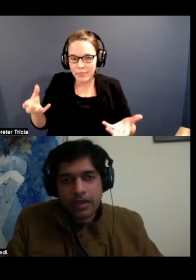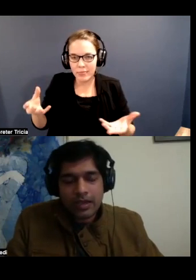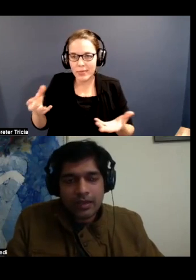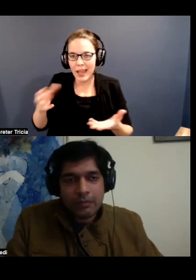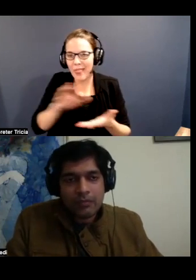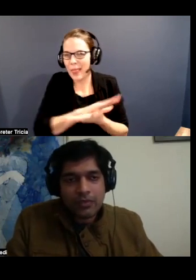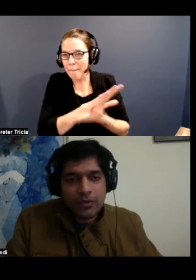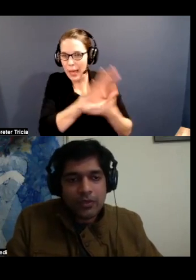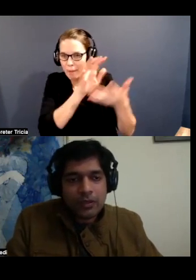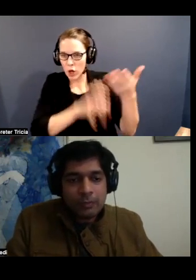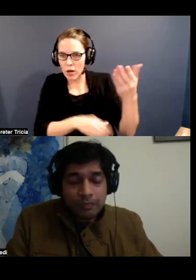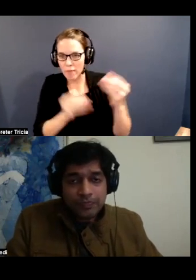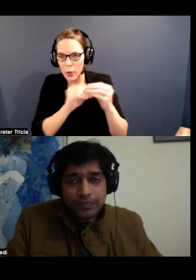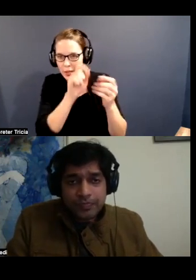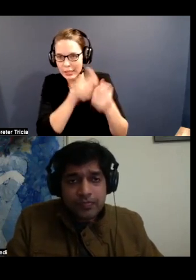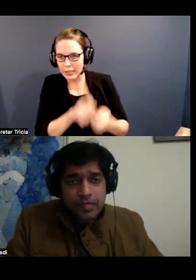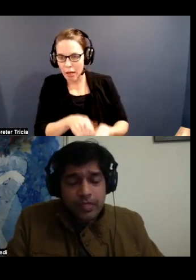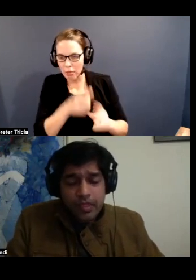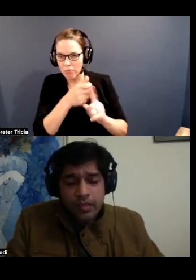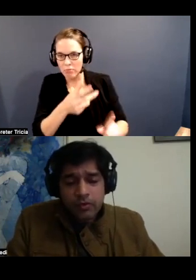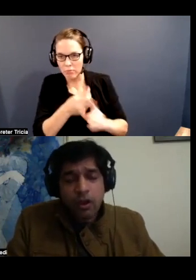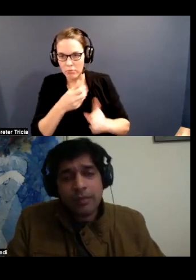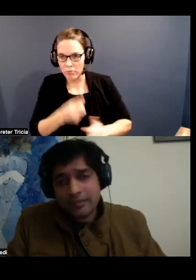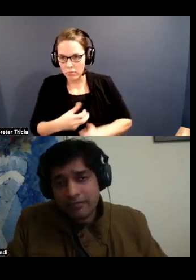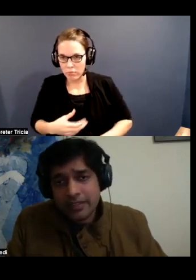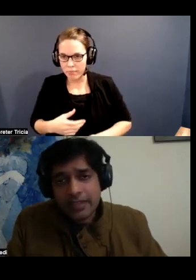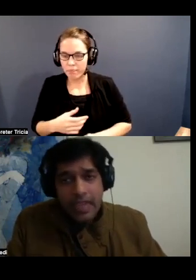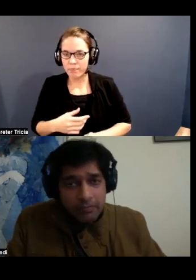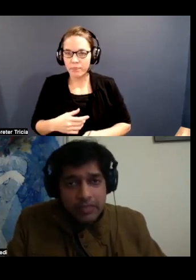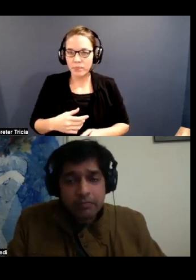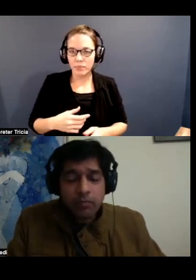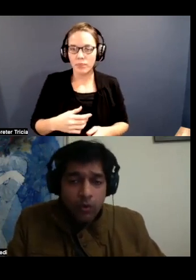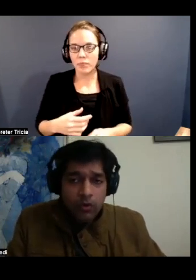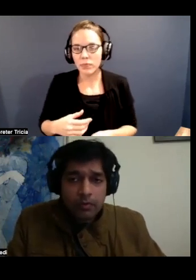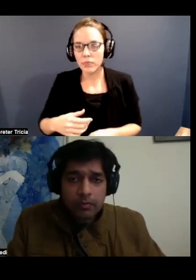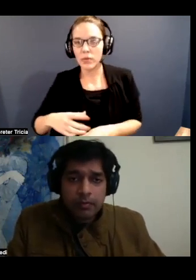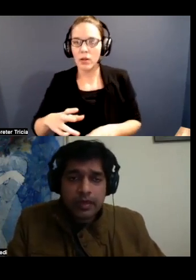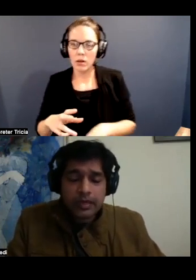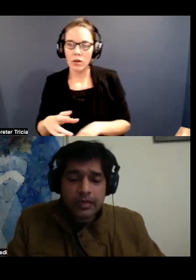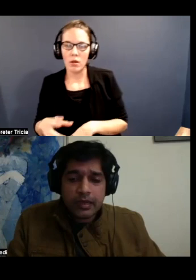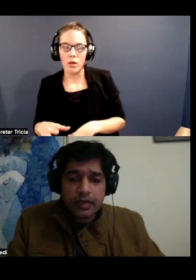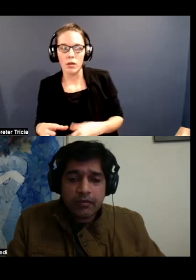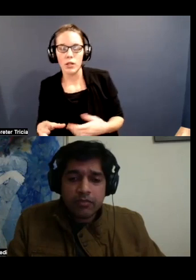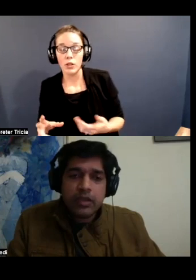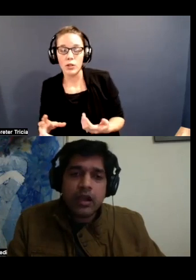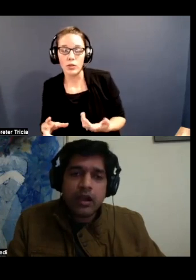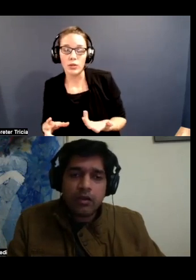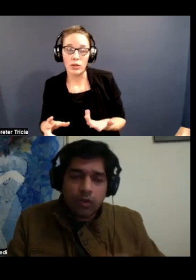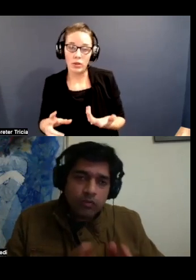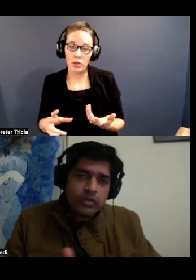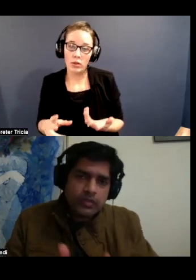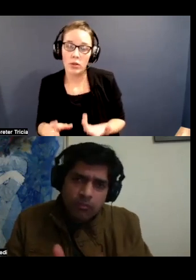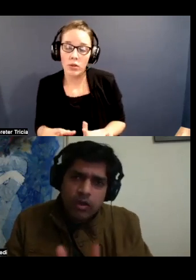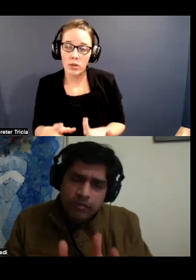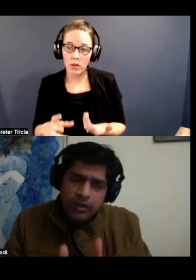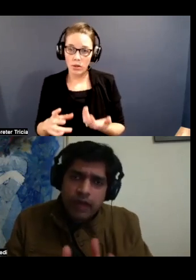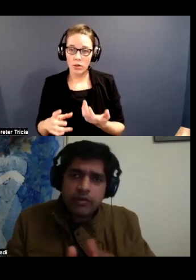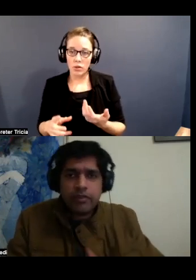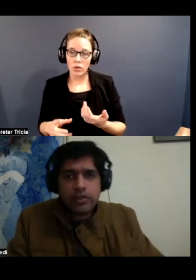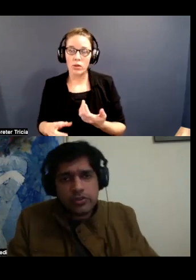So normatively they can mean more, but we are, going with somewhat of a narrow definition.